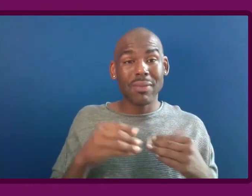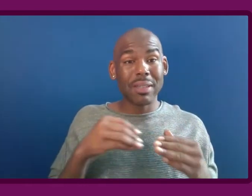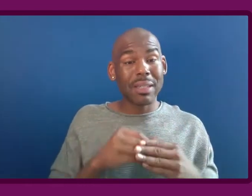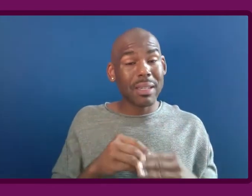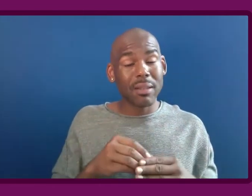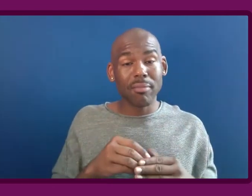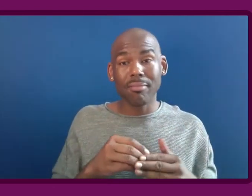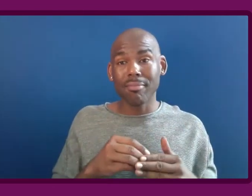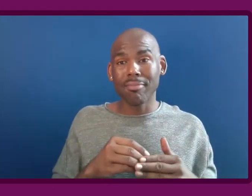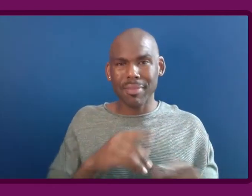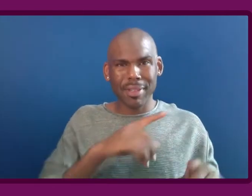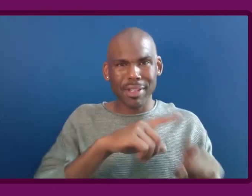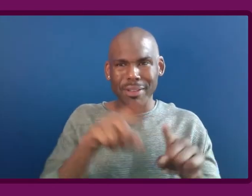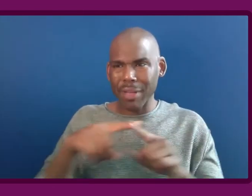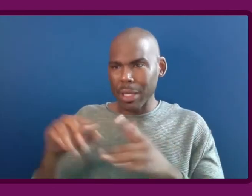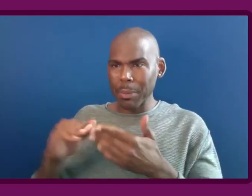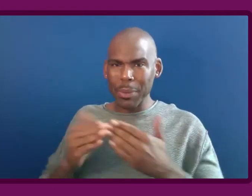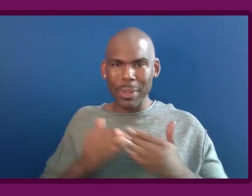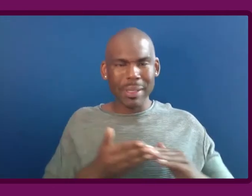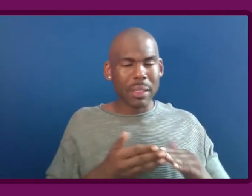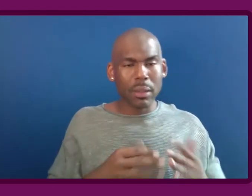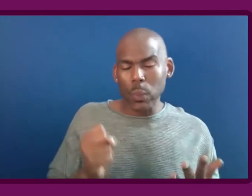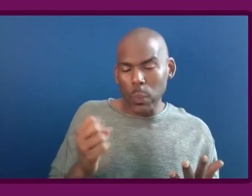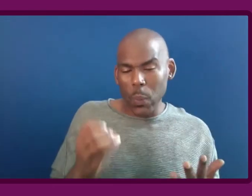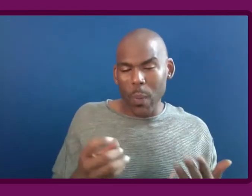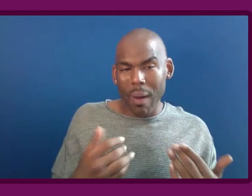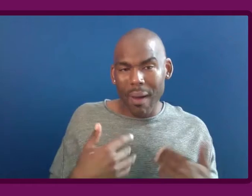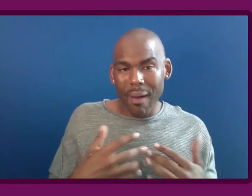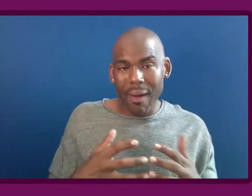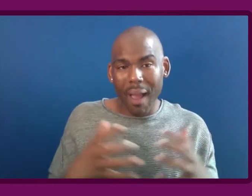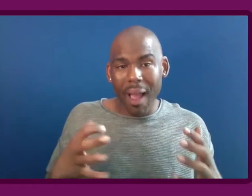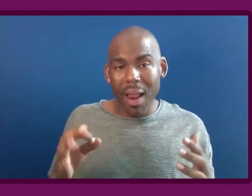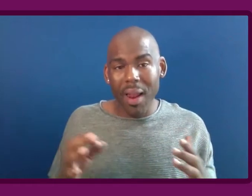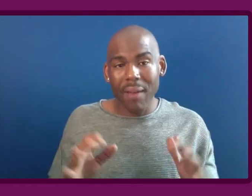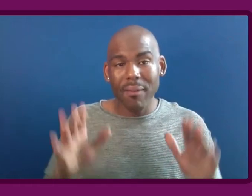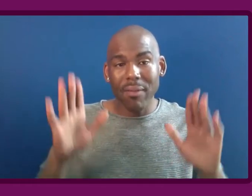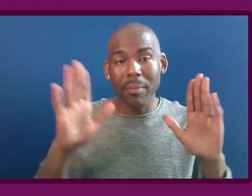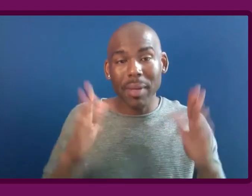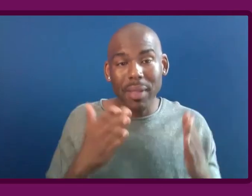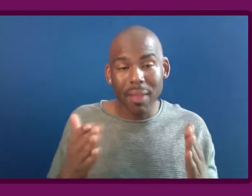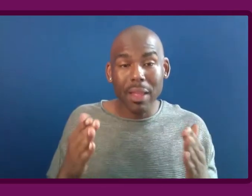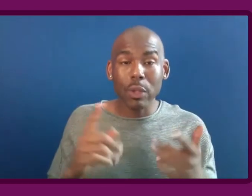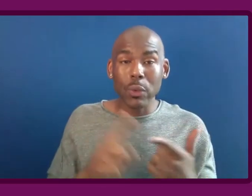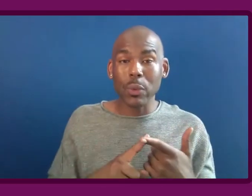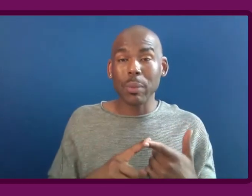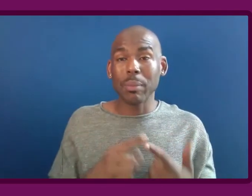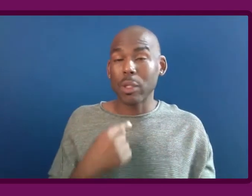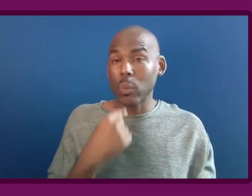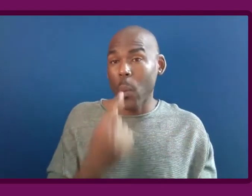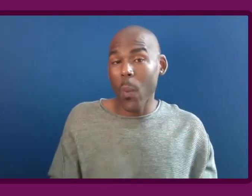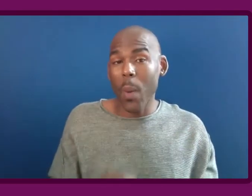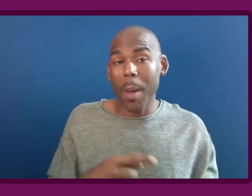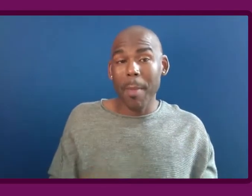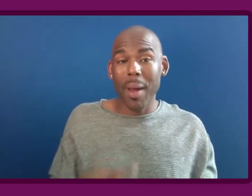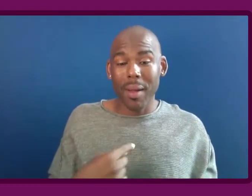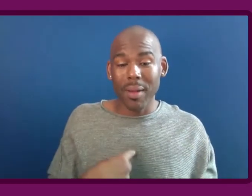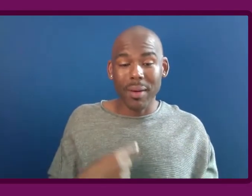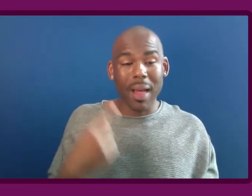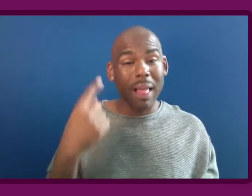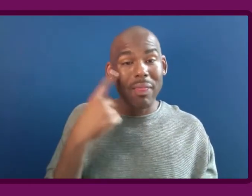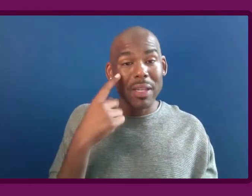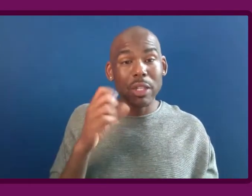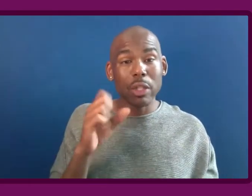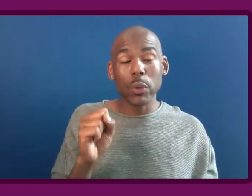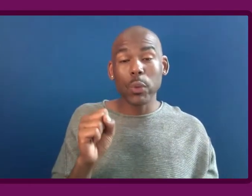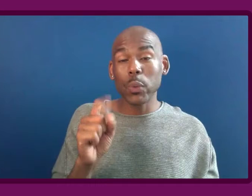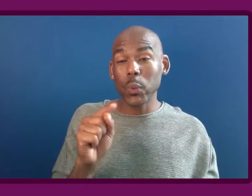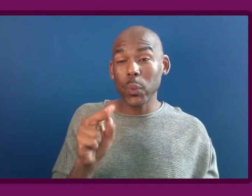even in the same communities. There's a lot of amazing things to be told, that I think studios